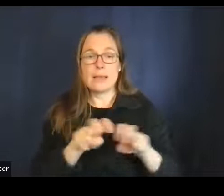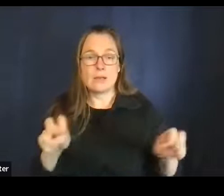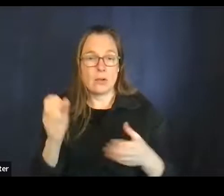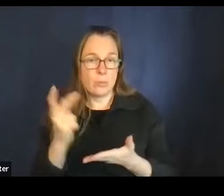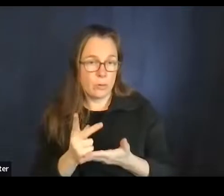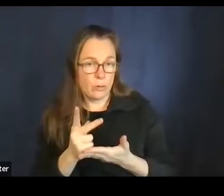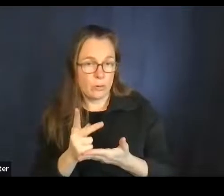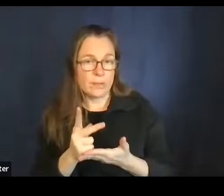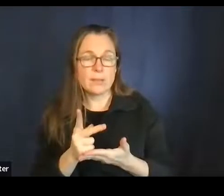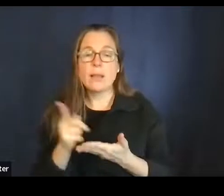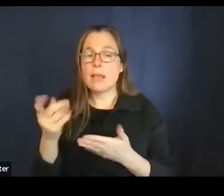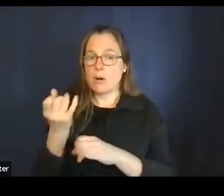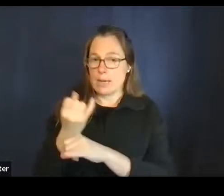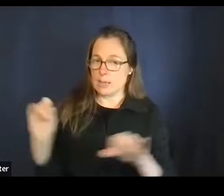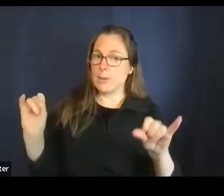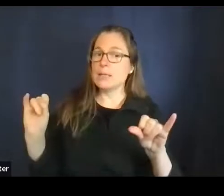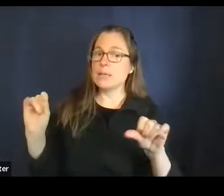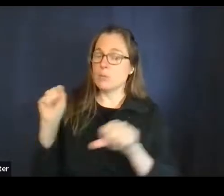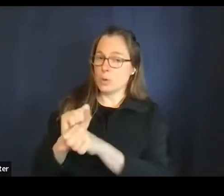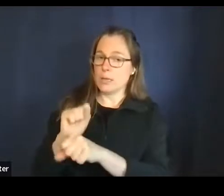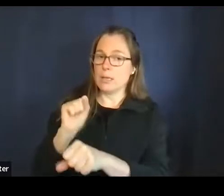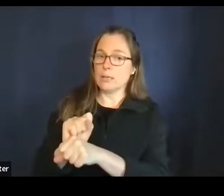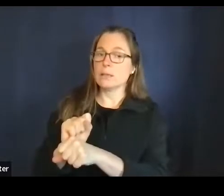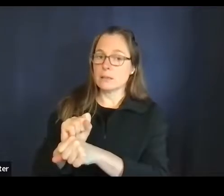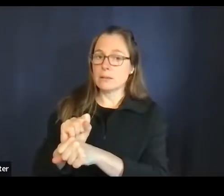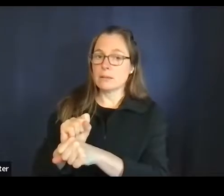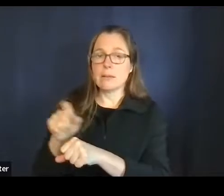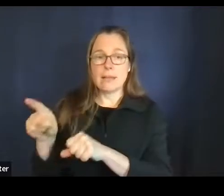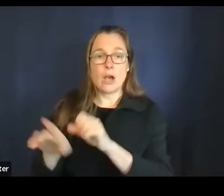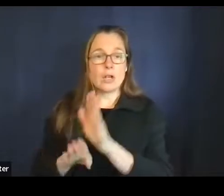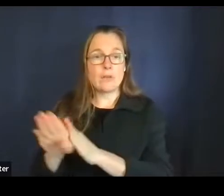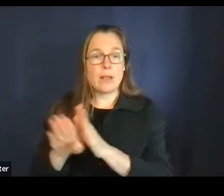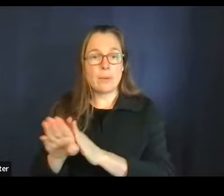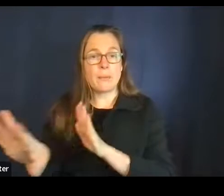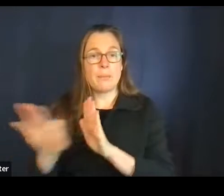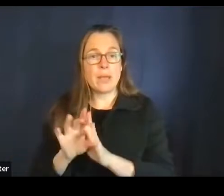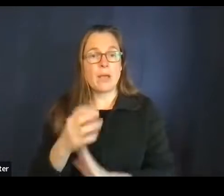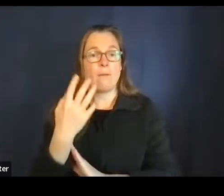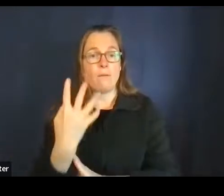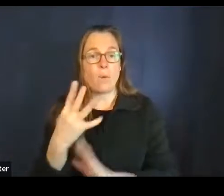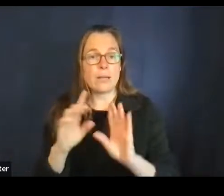They have that independent work of developing the four districts. The salary commission.